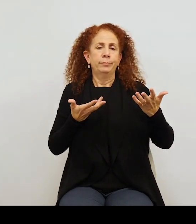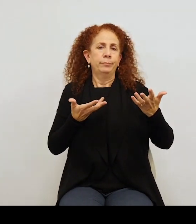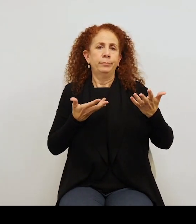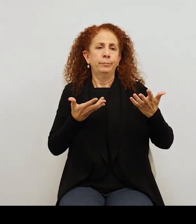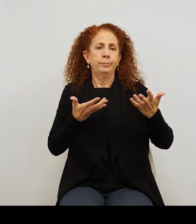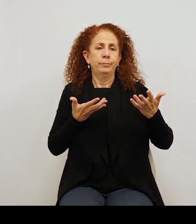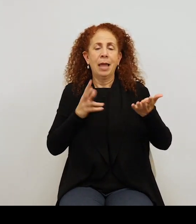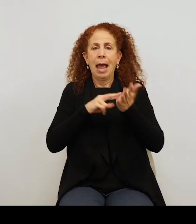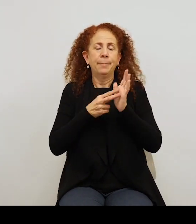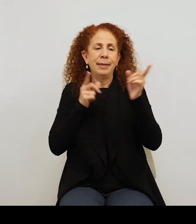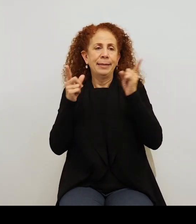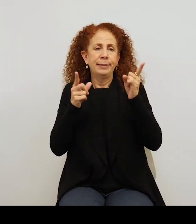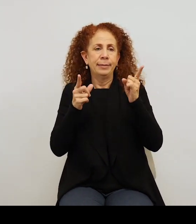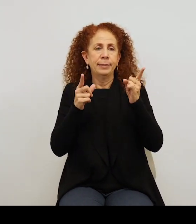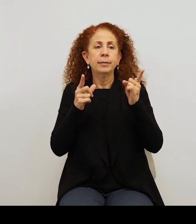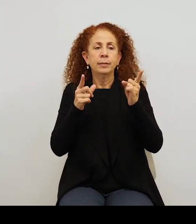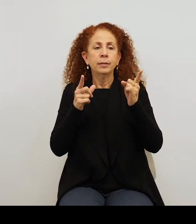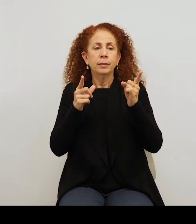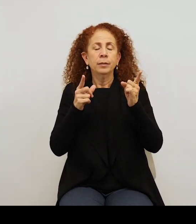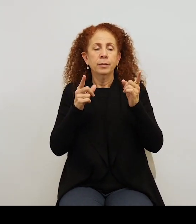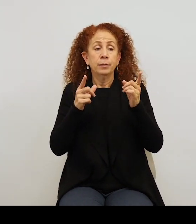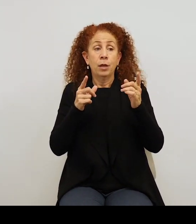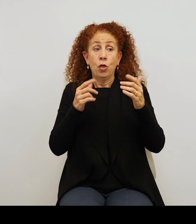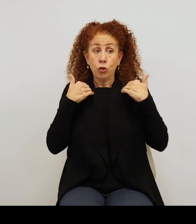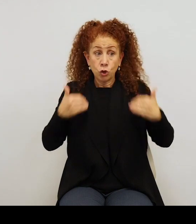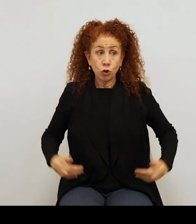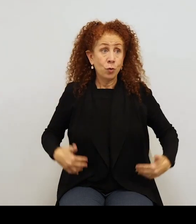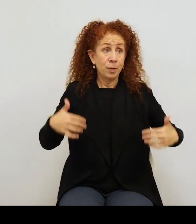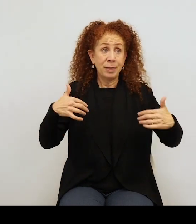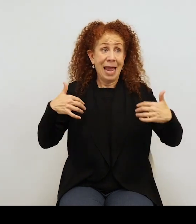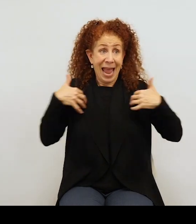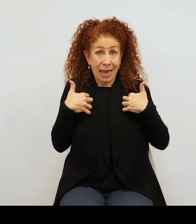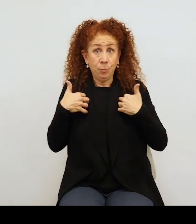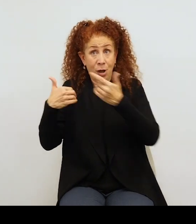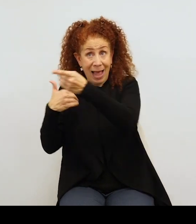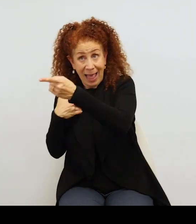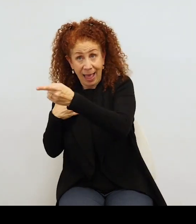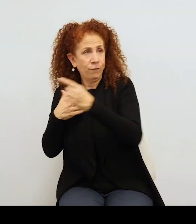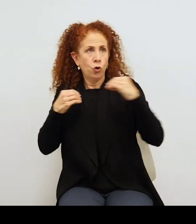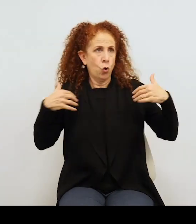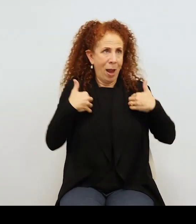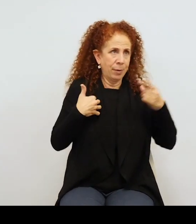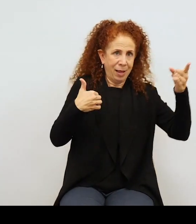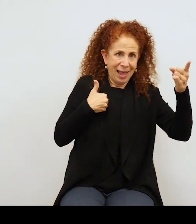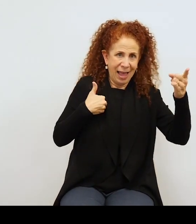I mean, human-animal encounter or no animals whatsoever. And both seems like a little bit of a false choice,